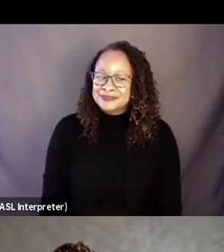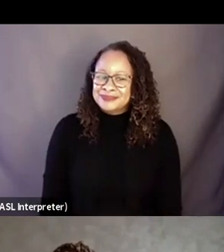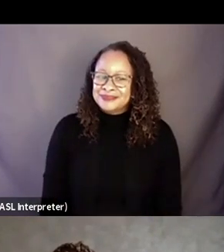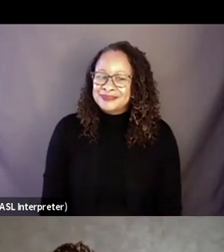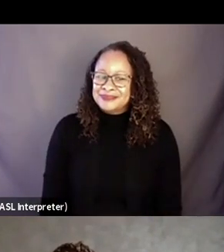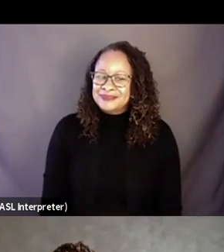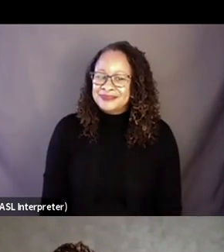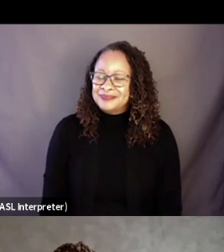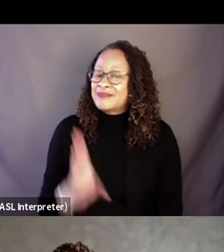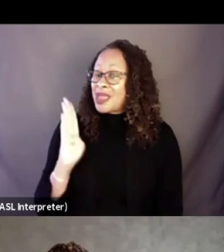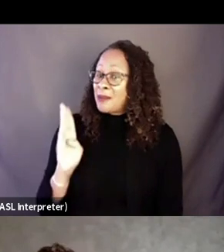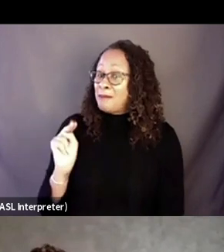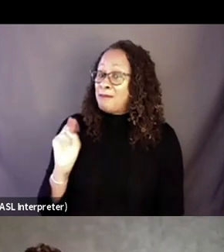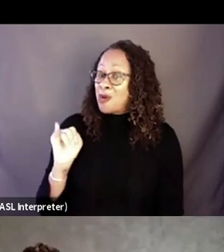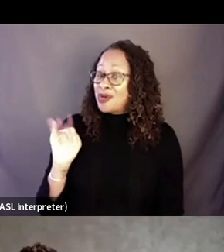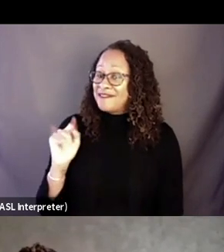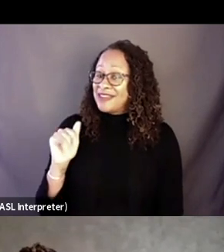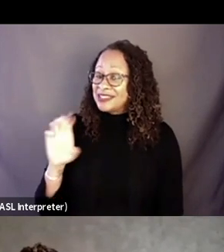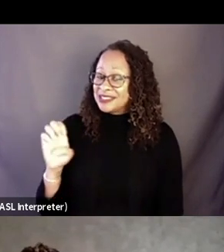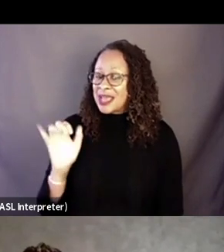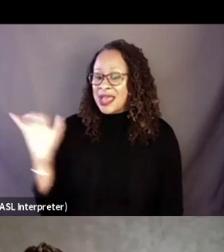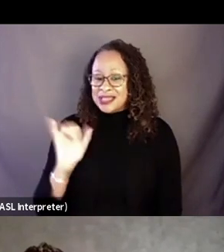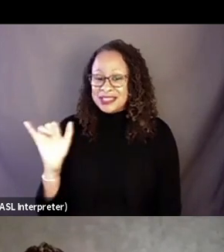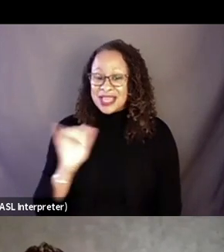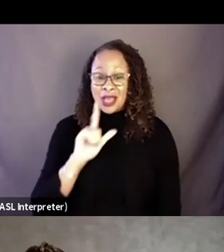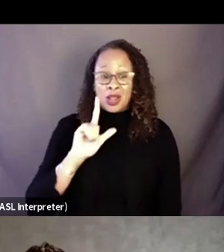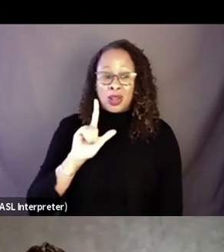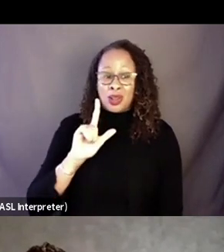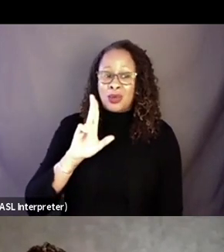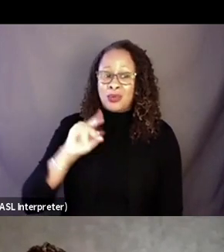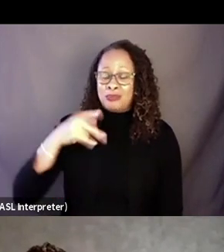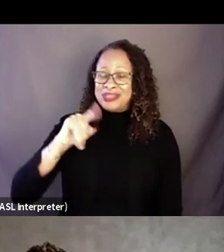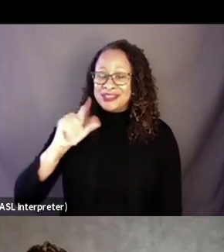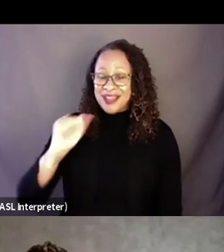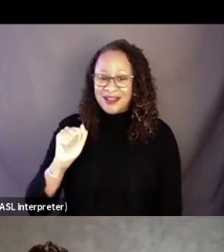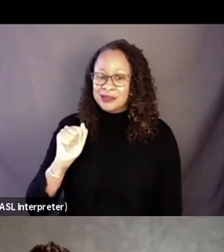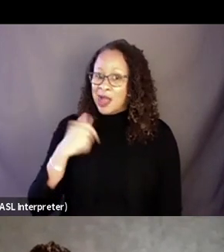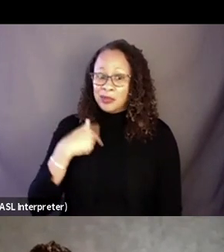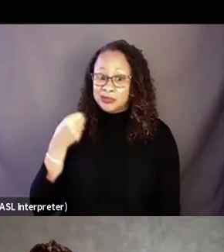So just like you Lupita the opening scene just caught me. The first time I watched the film I was like what?